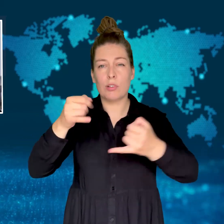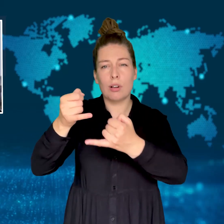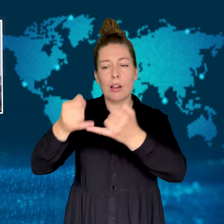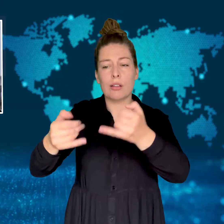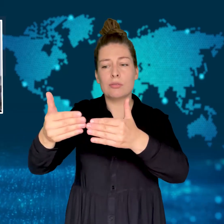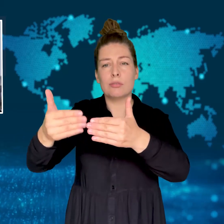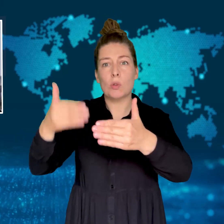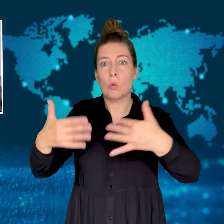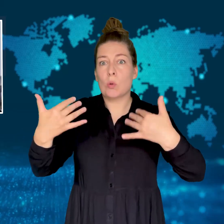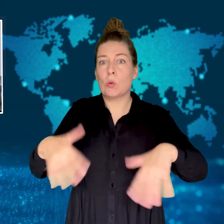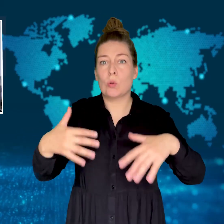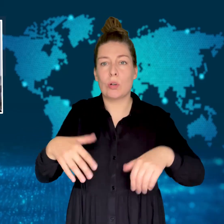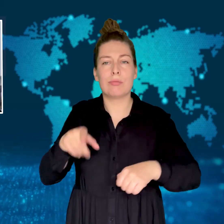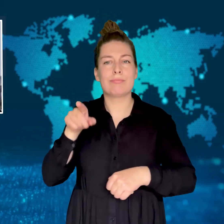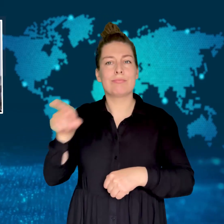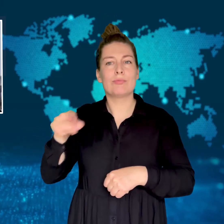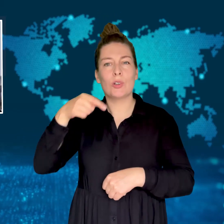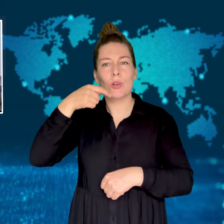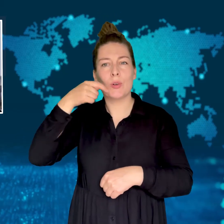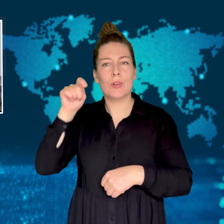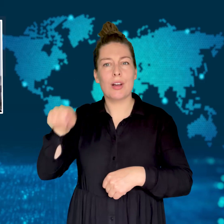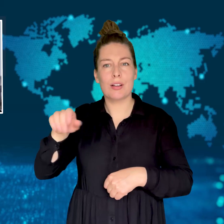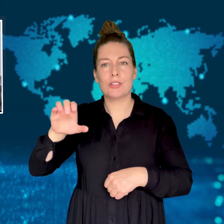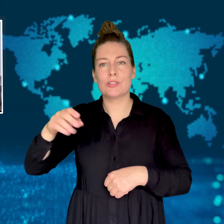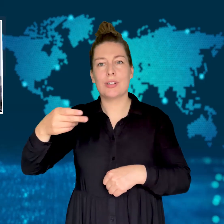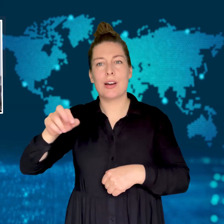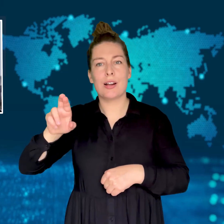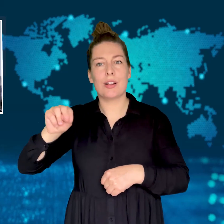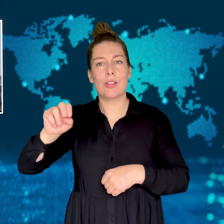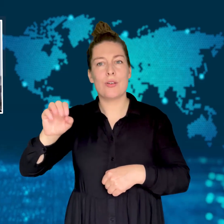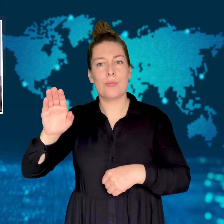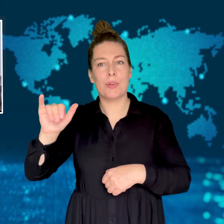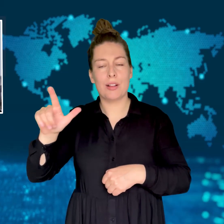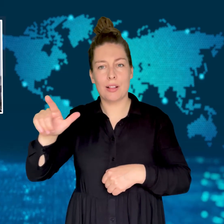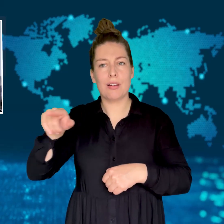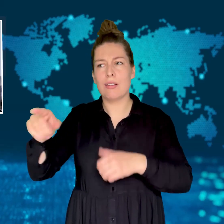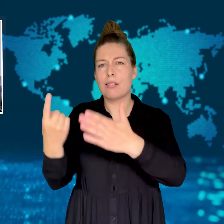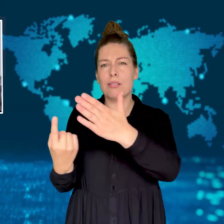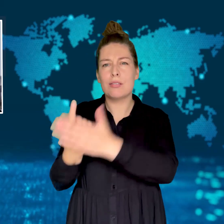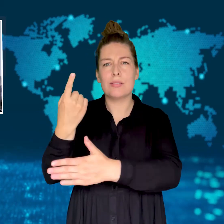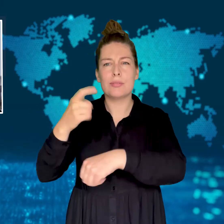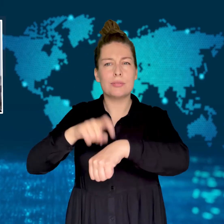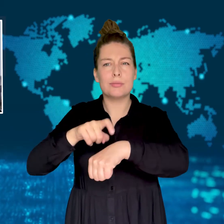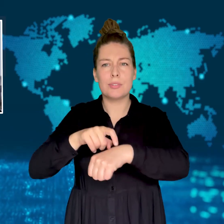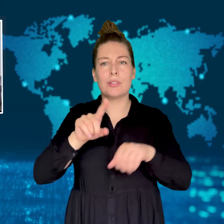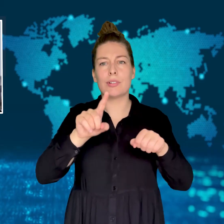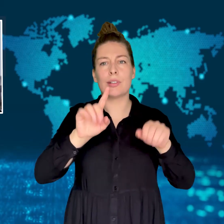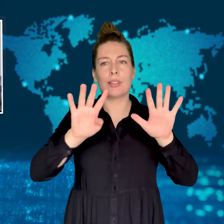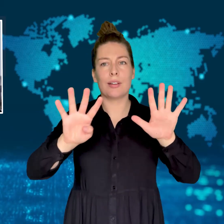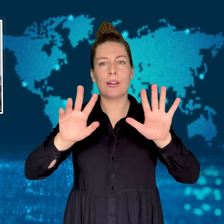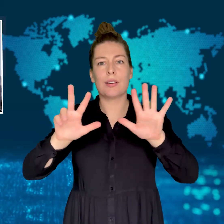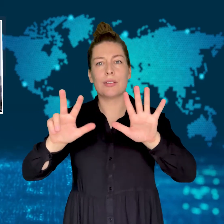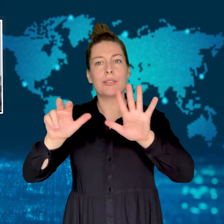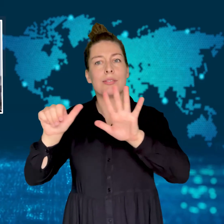The incident has been called the world's worst nuclear disaster